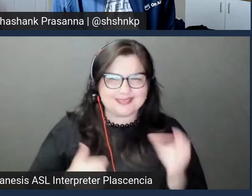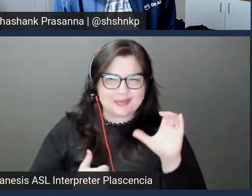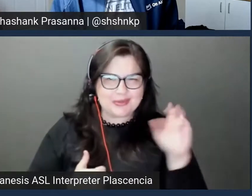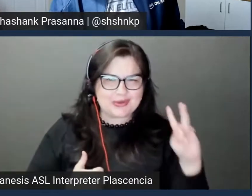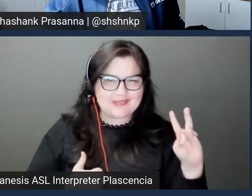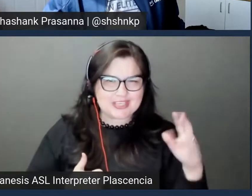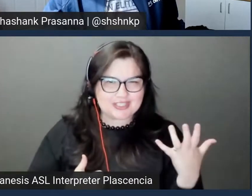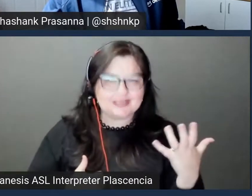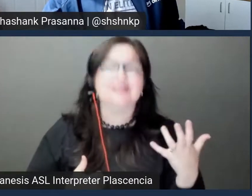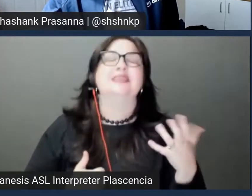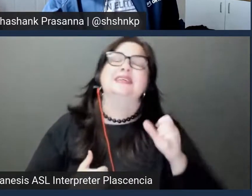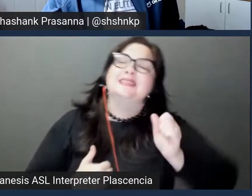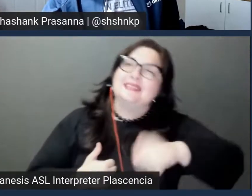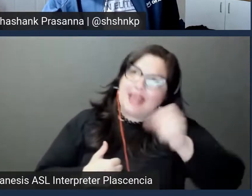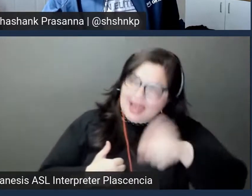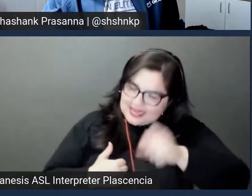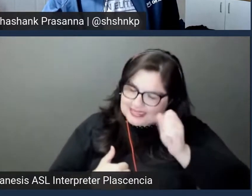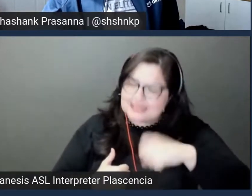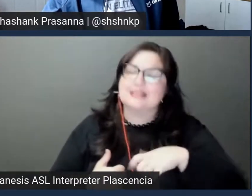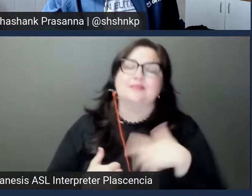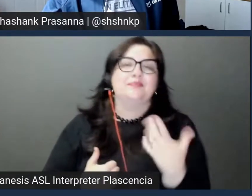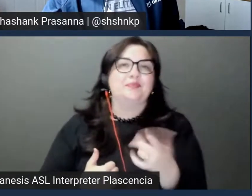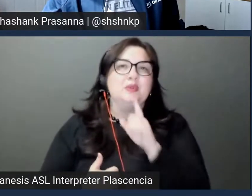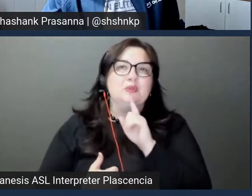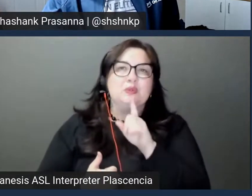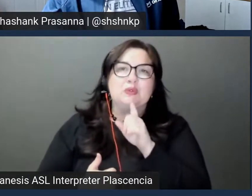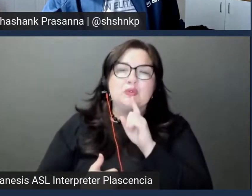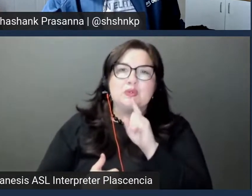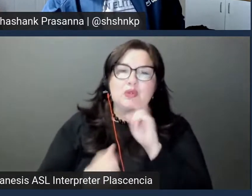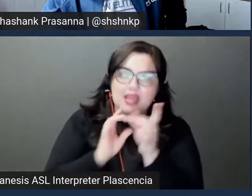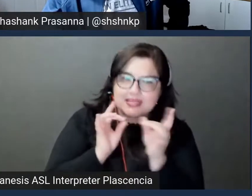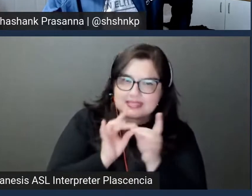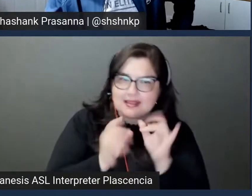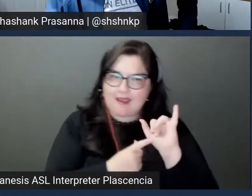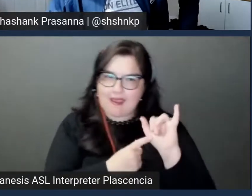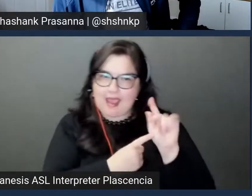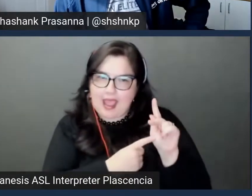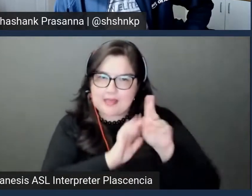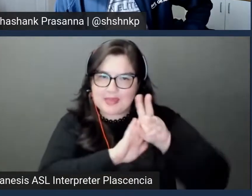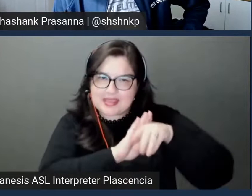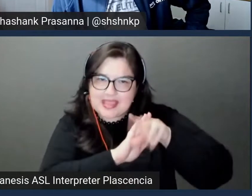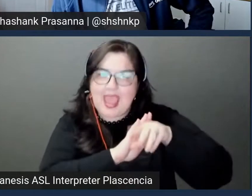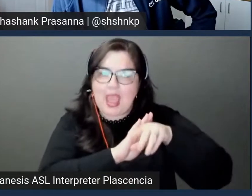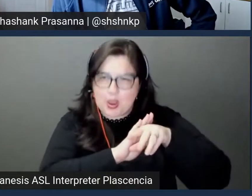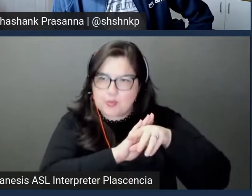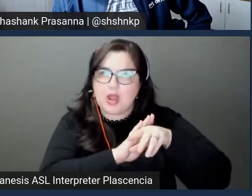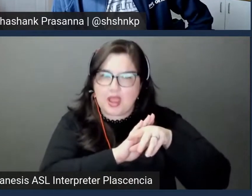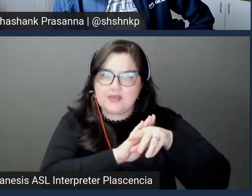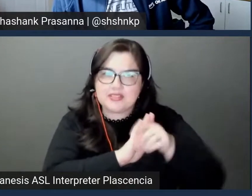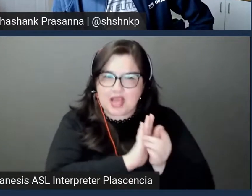So going back to my earlier, what I said earlier about IP cameras that are generating a bunch of data,